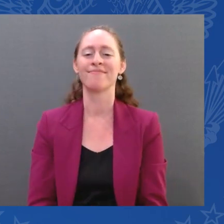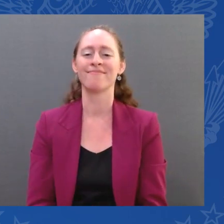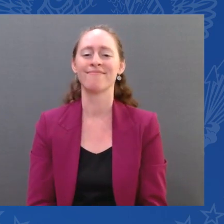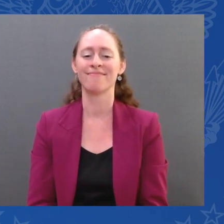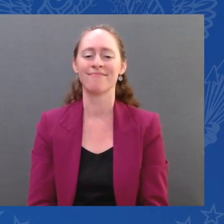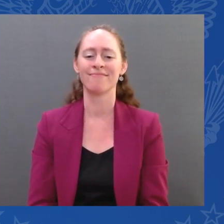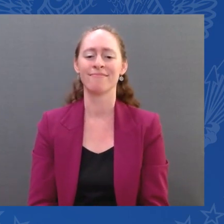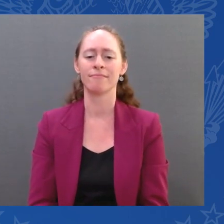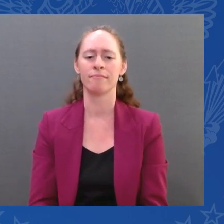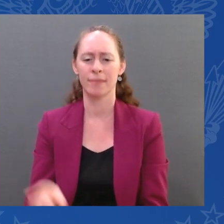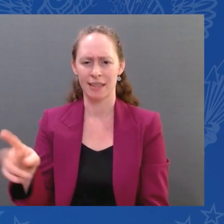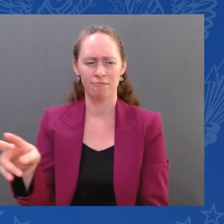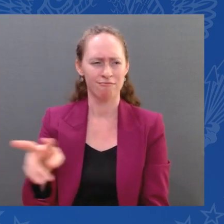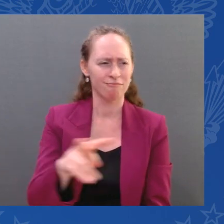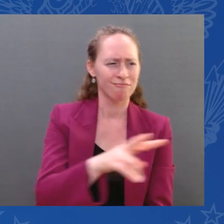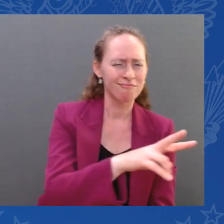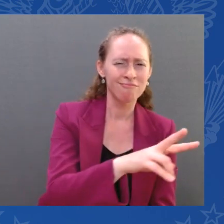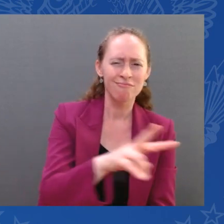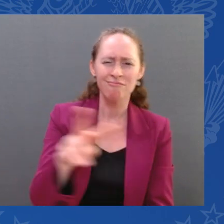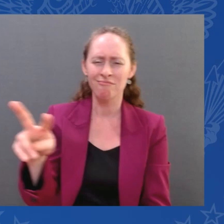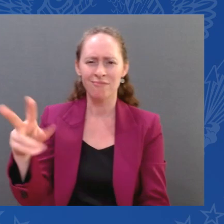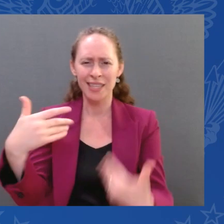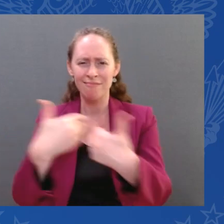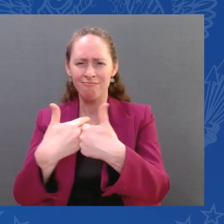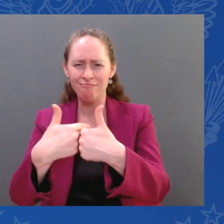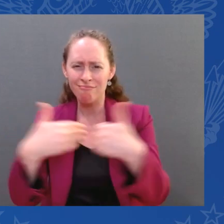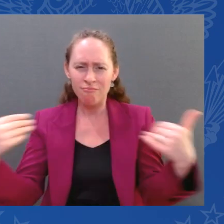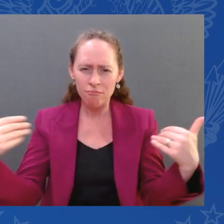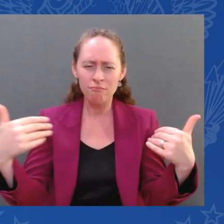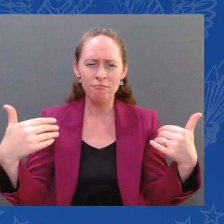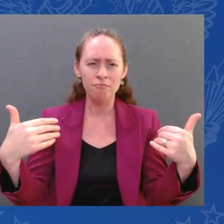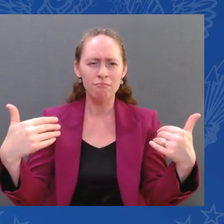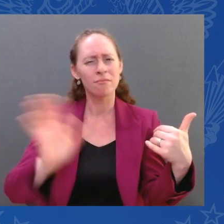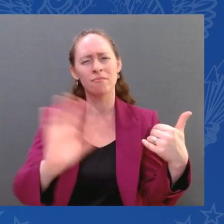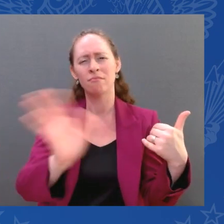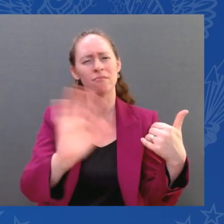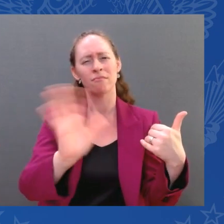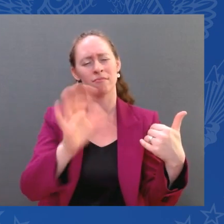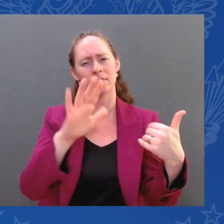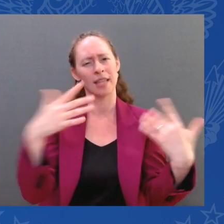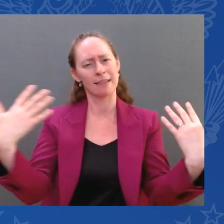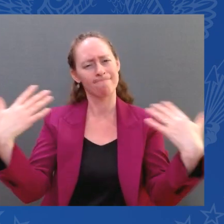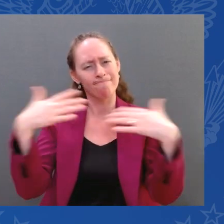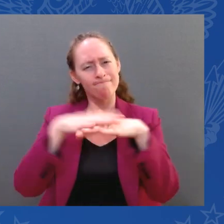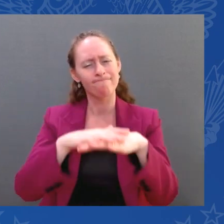he became one of our nation's preeminent civil rights leaders as president of the National Council for La Raza.